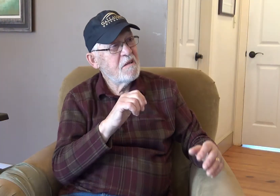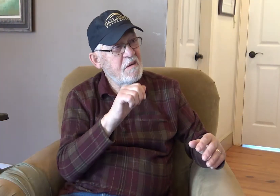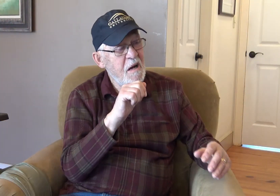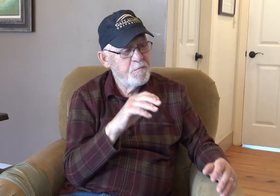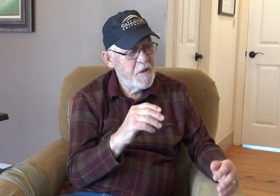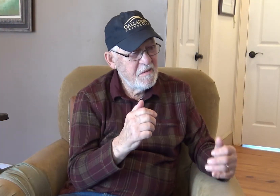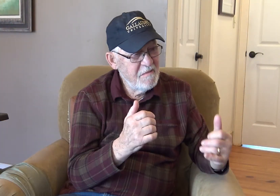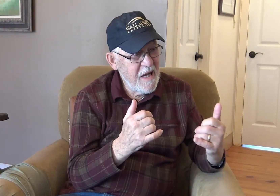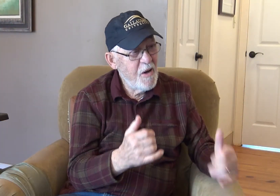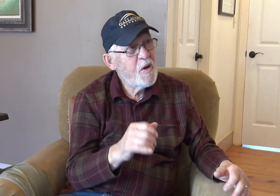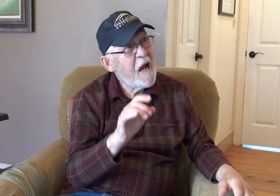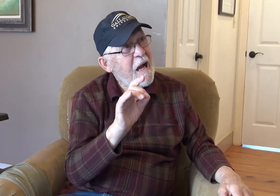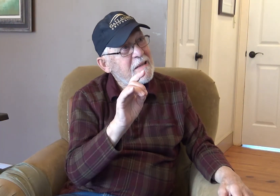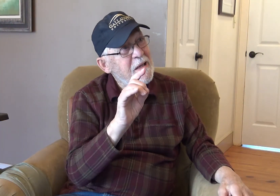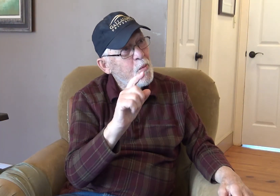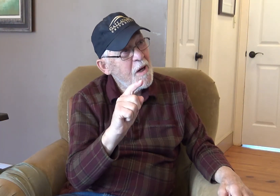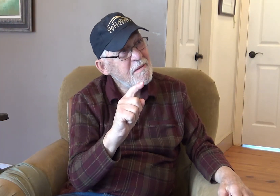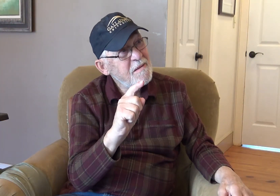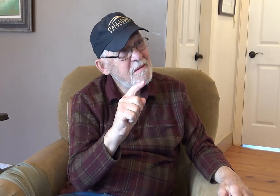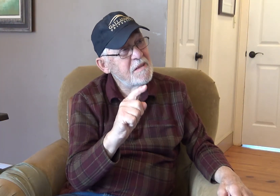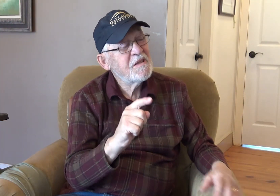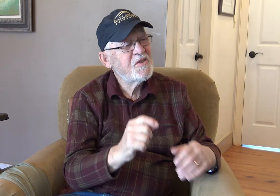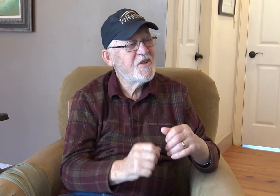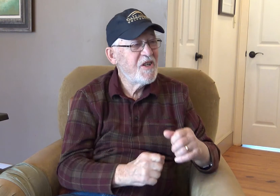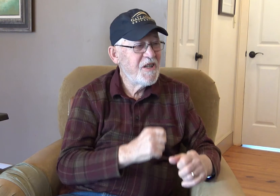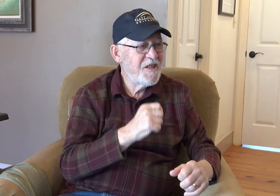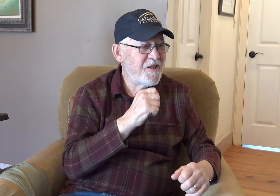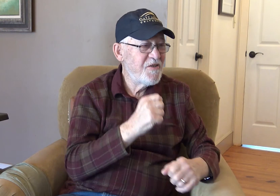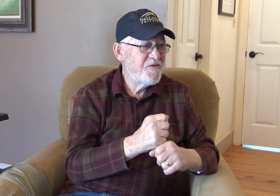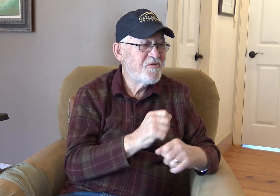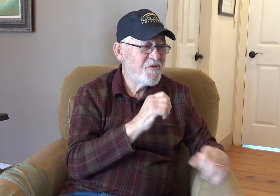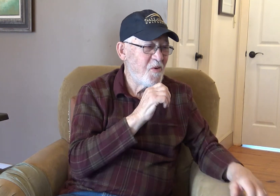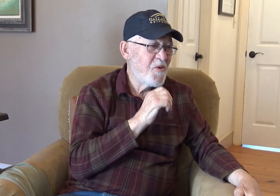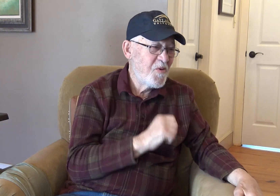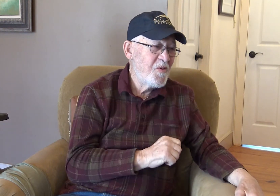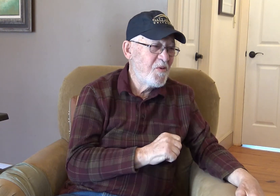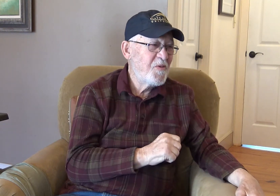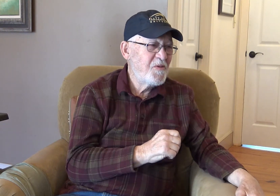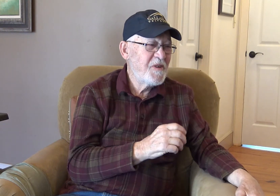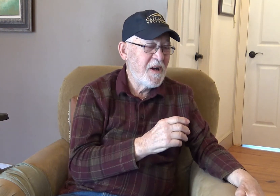I am currently 81 years old,